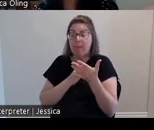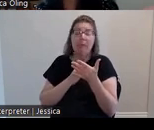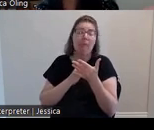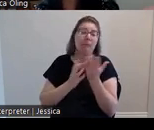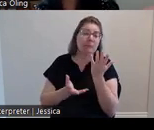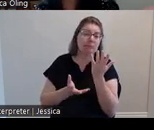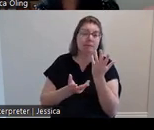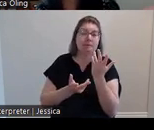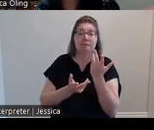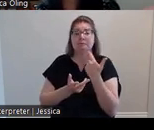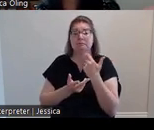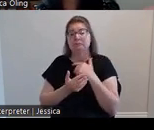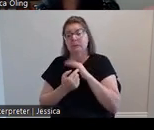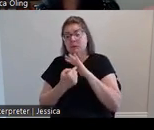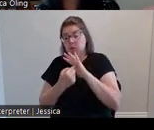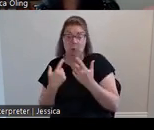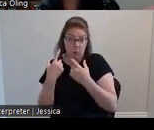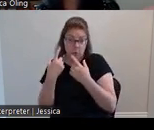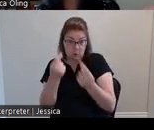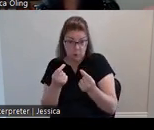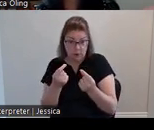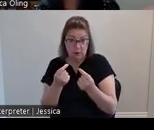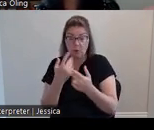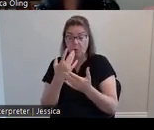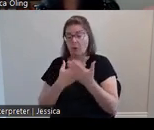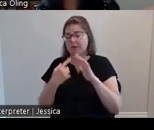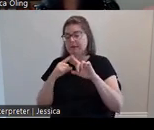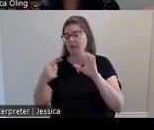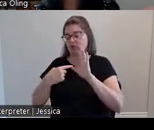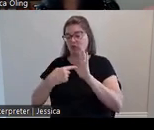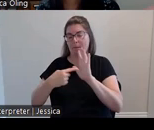We have representatives who go to local conferences.